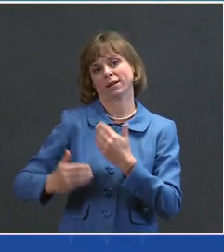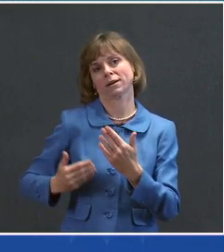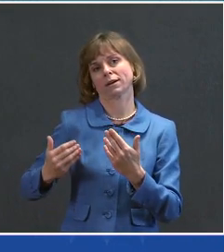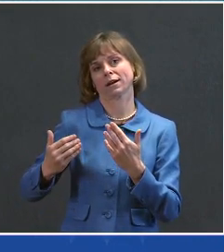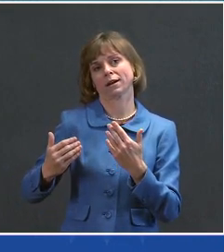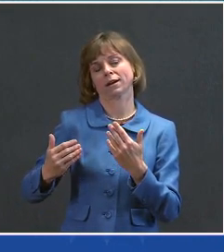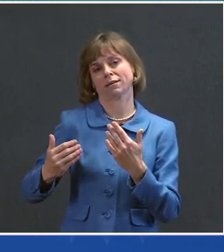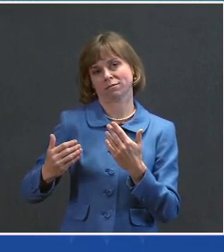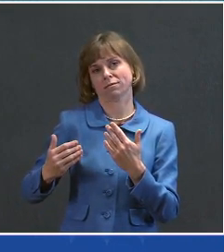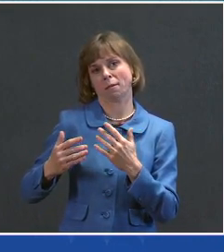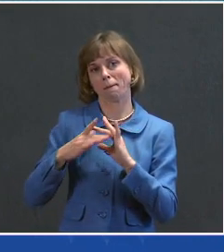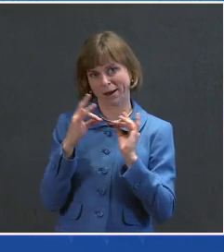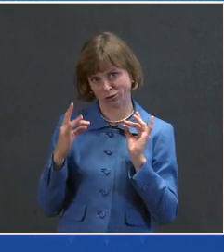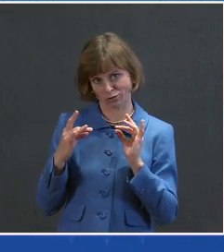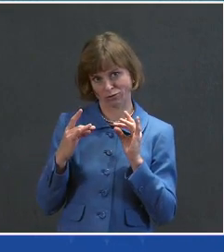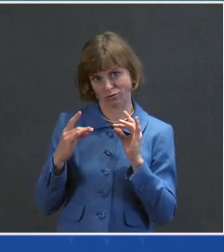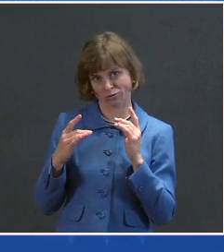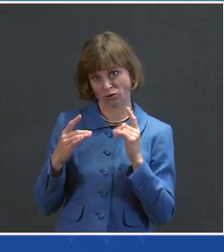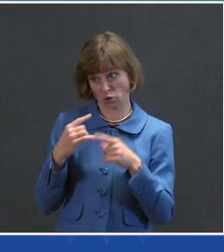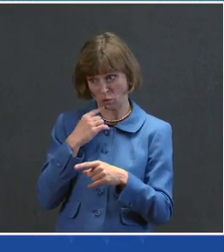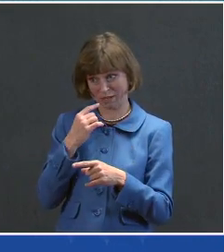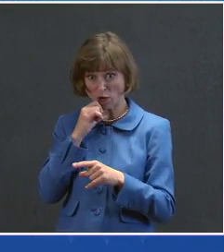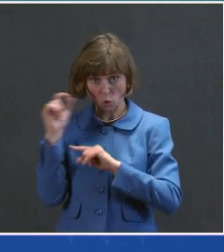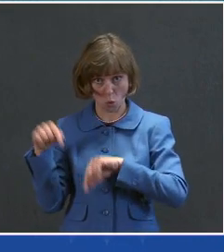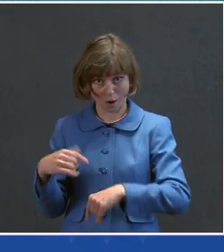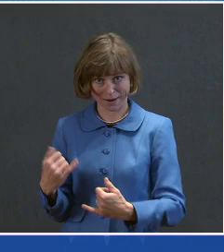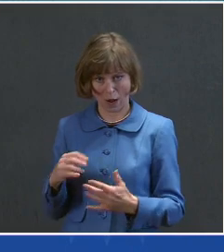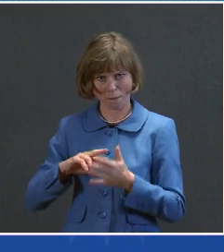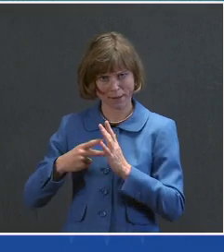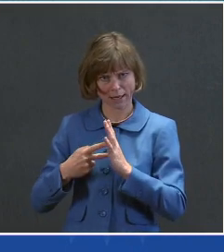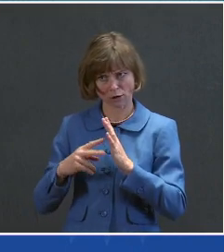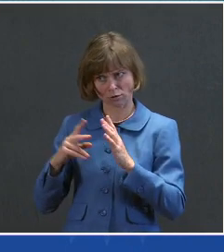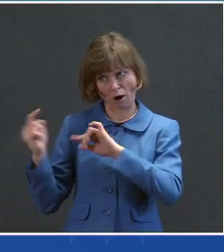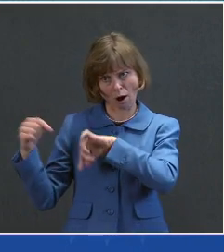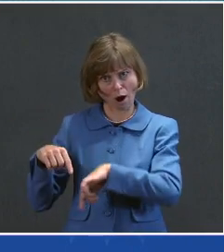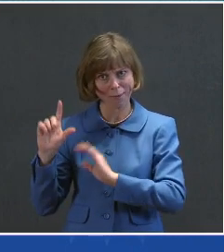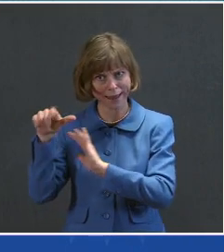It sounds like the message is, "Come later." So when should these migrants come? Ms. Psaki: Well, as you know,